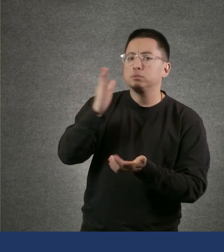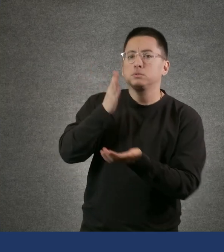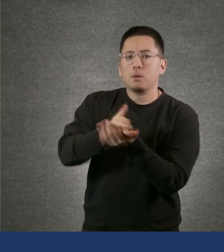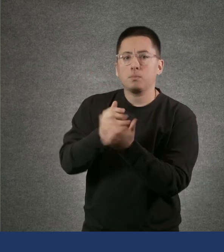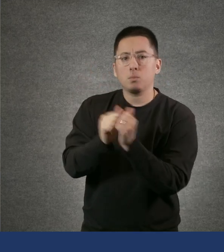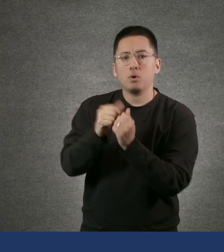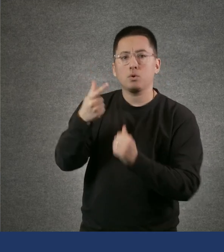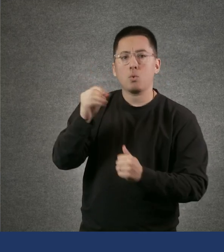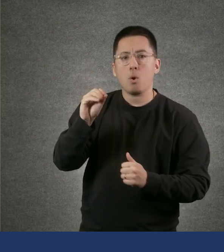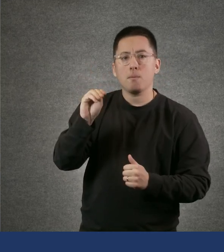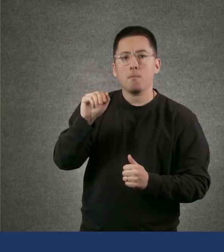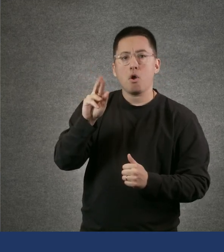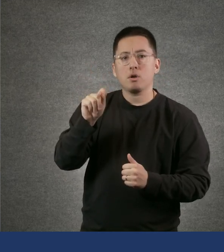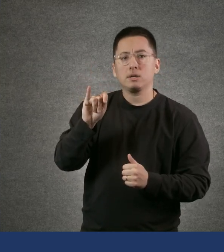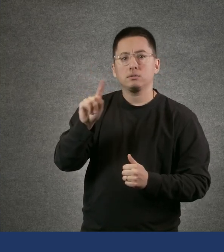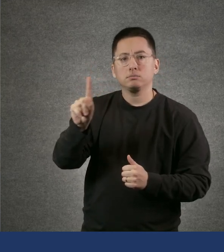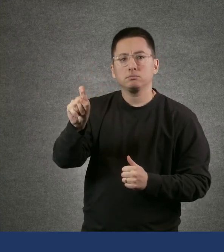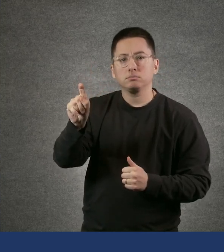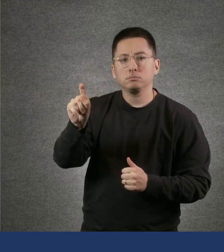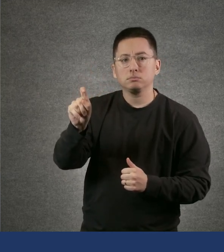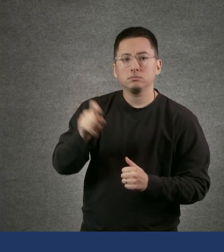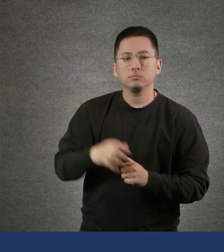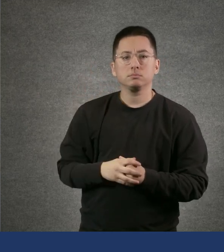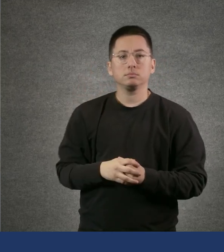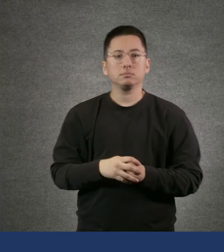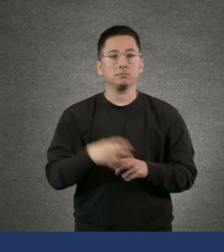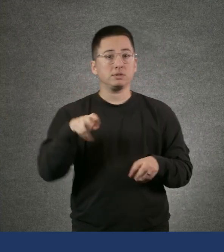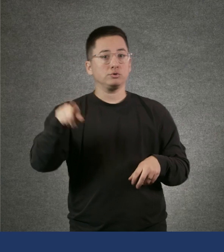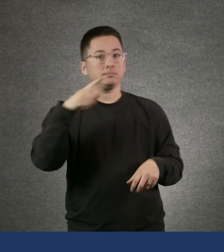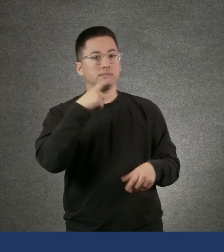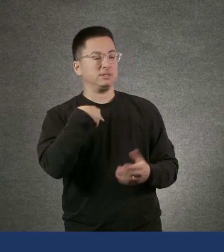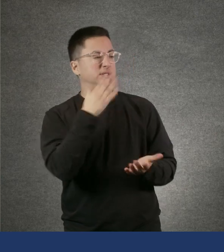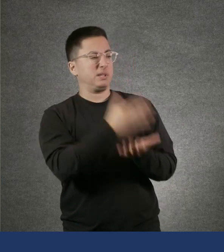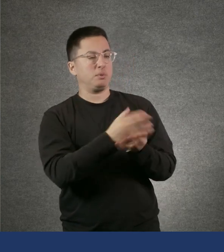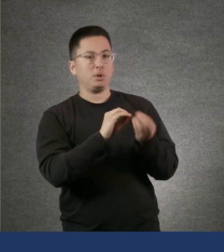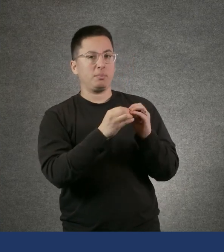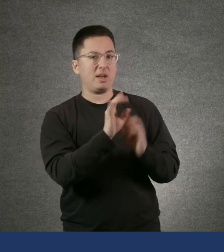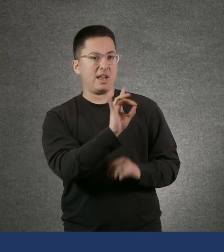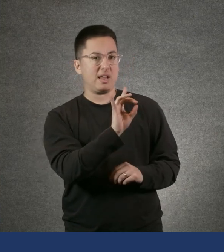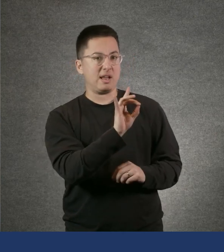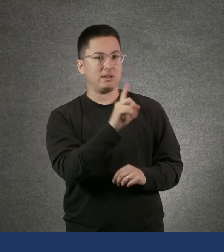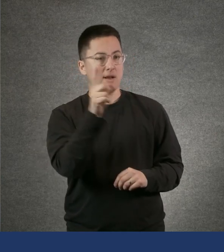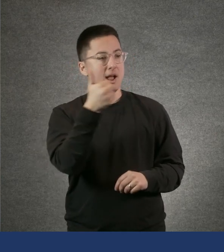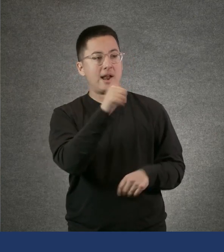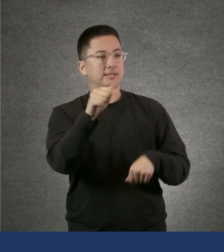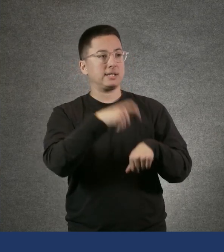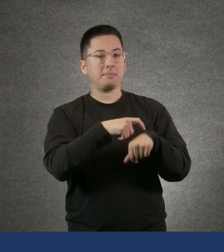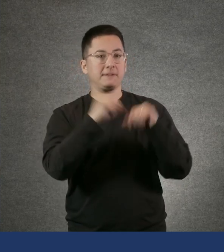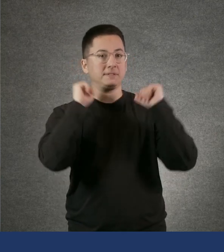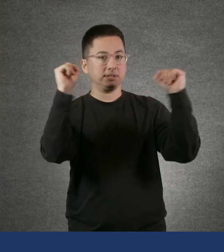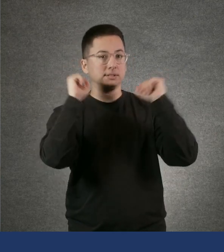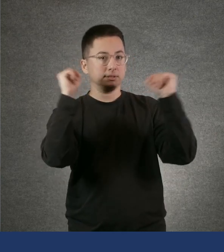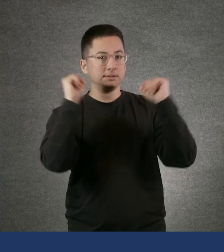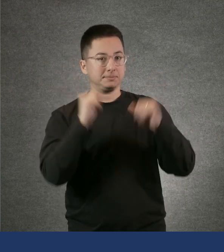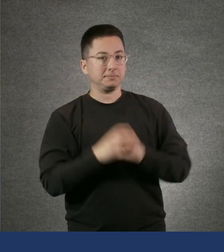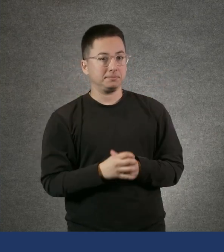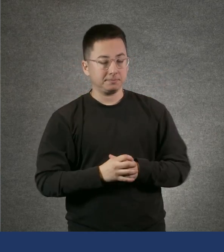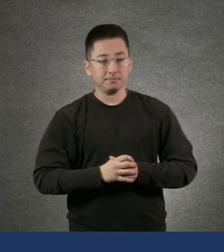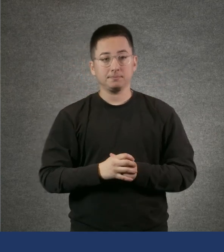Where do you stop when you go to work? Stop number 8 at Anytime Fitness. One of the unique things about goMARTI's project